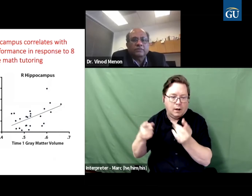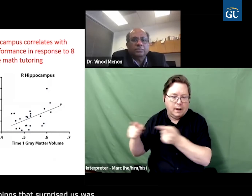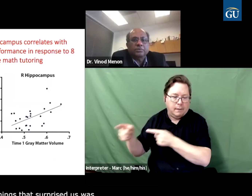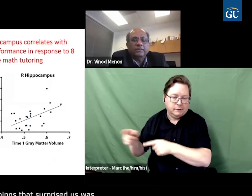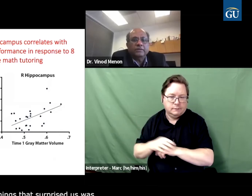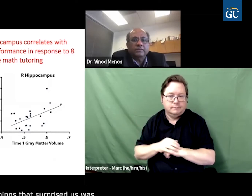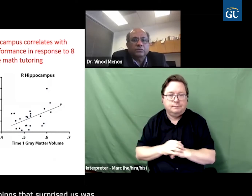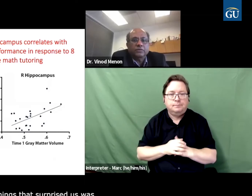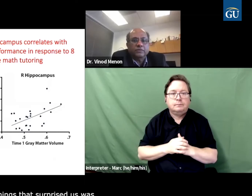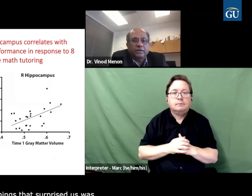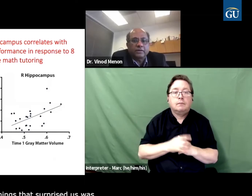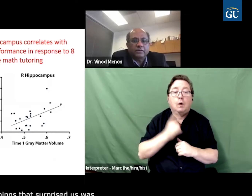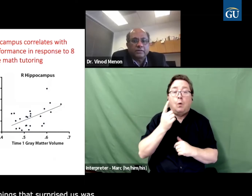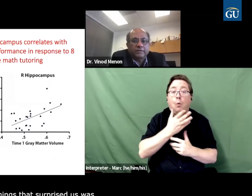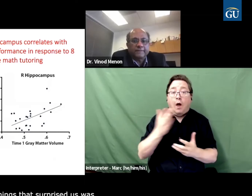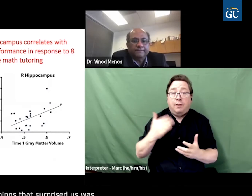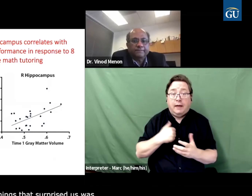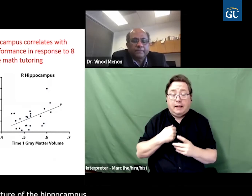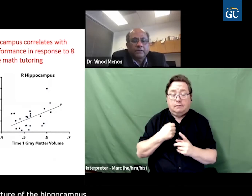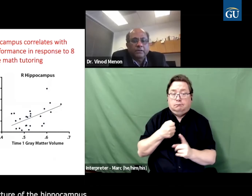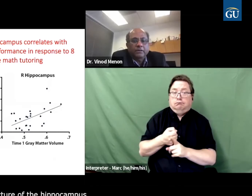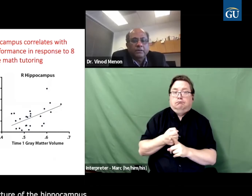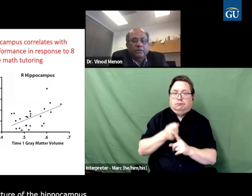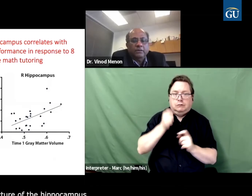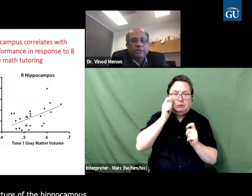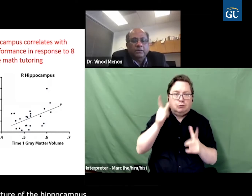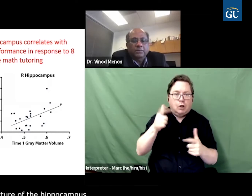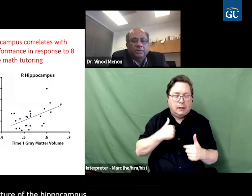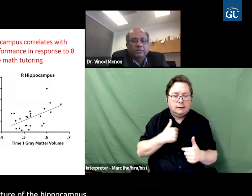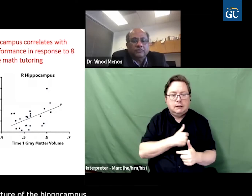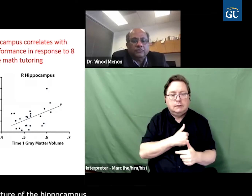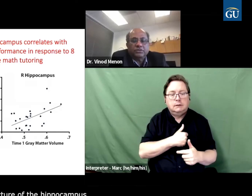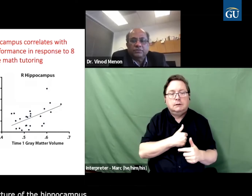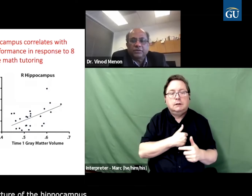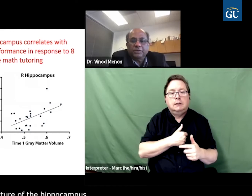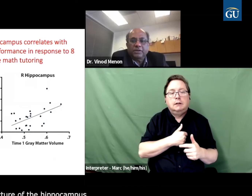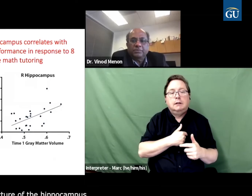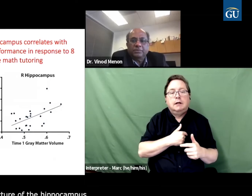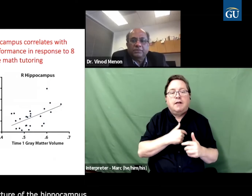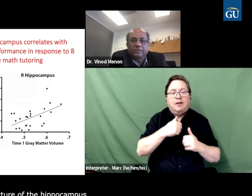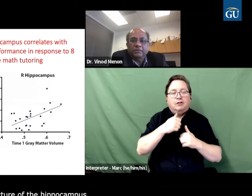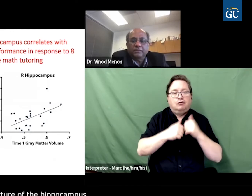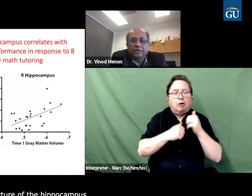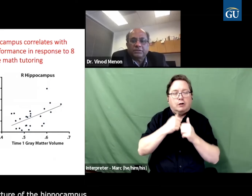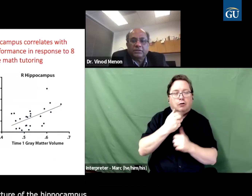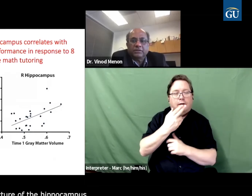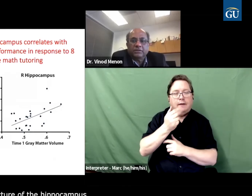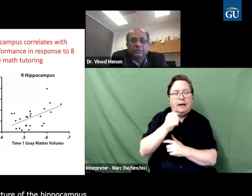so one of the things that surprised us was that